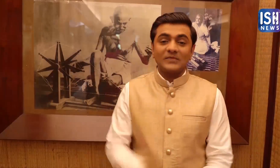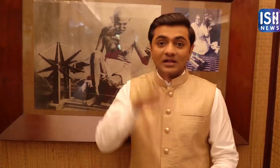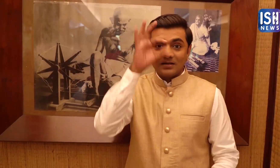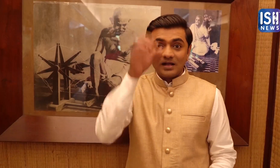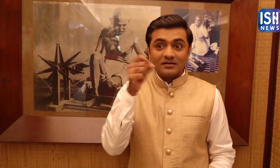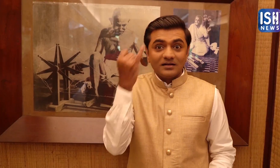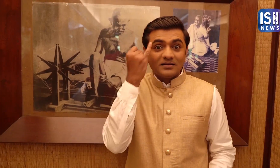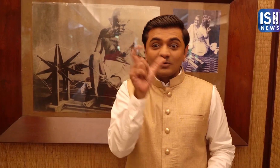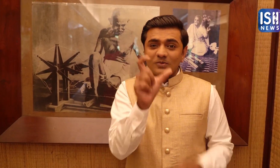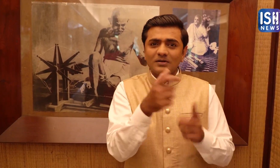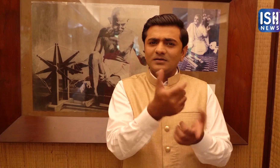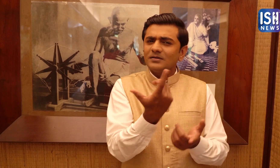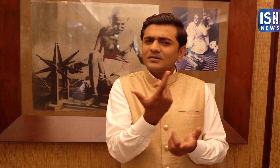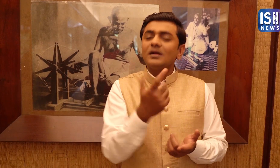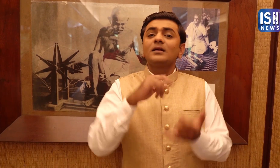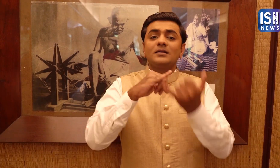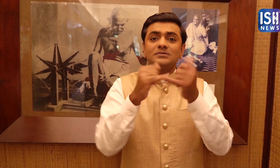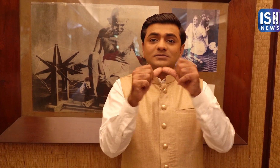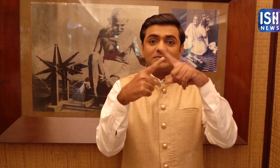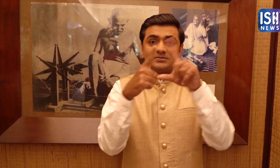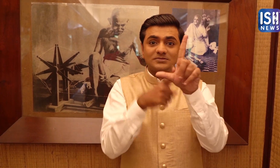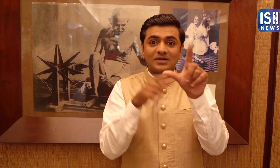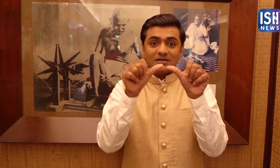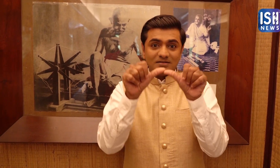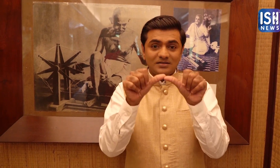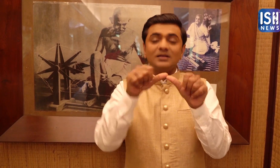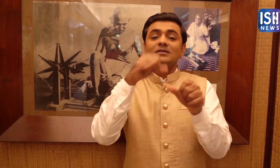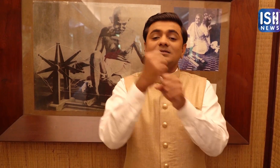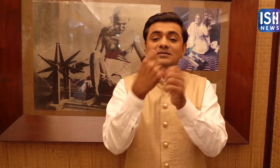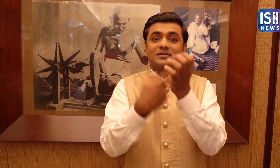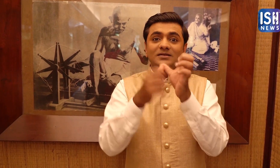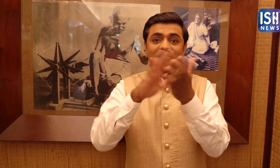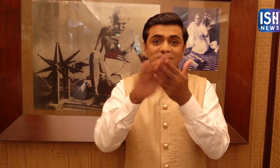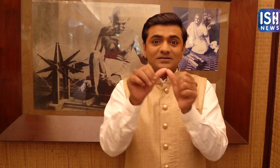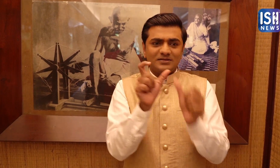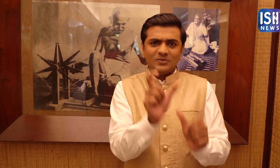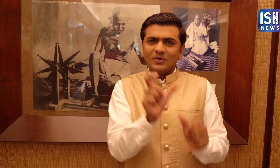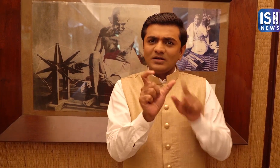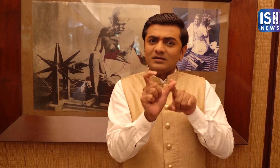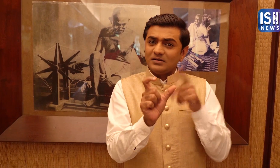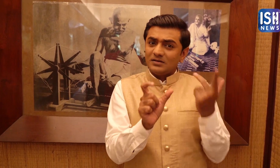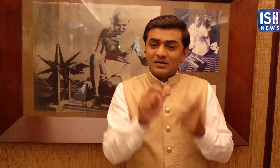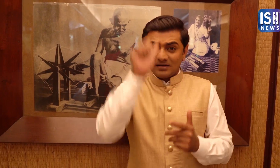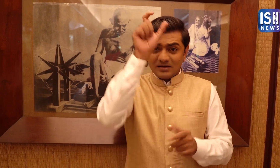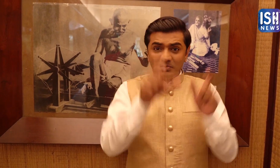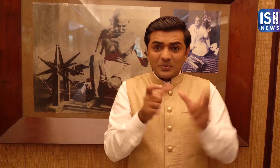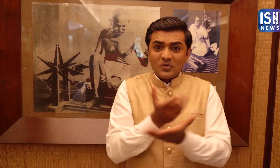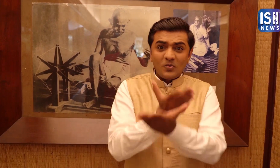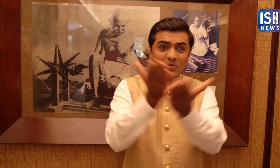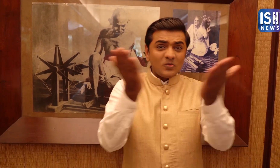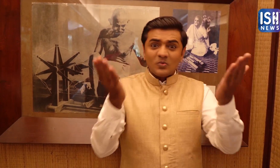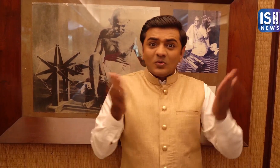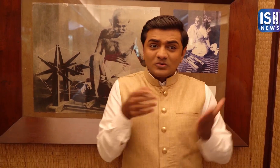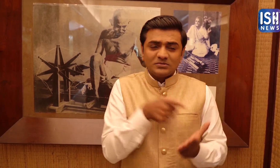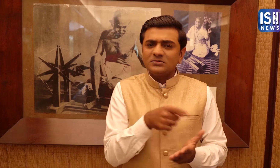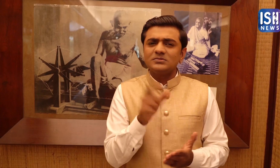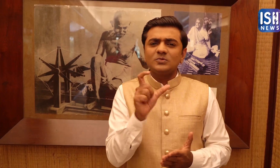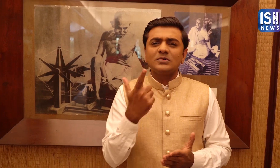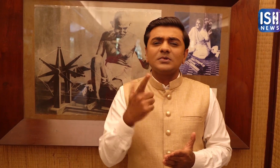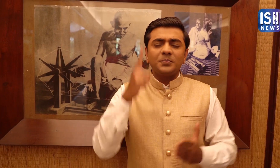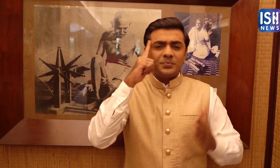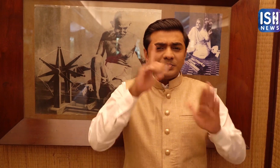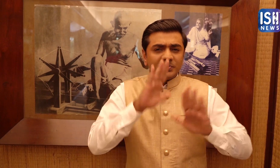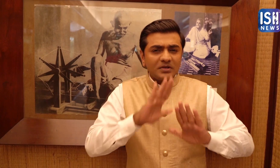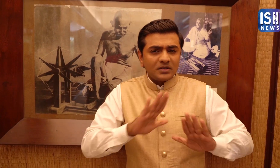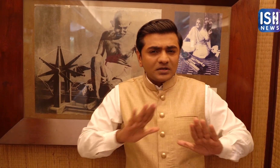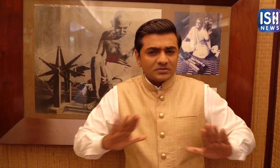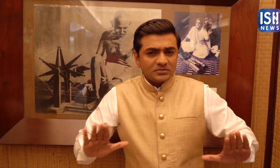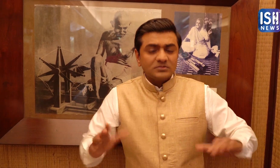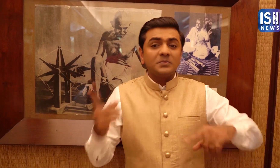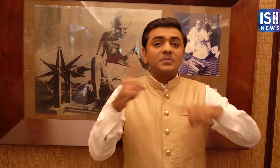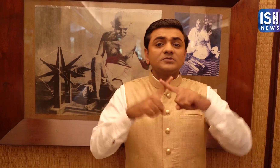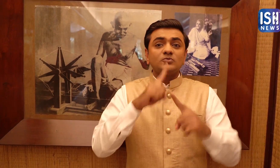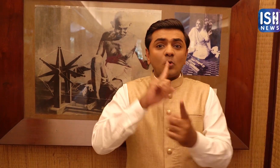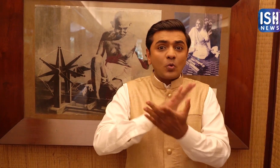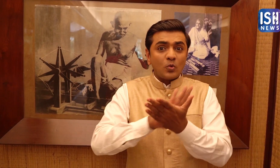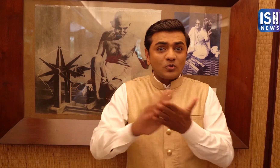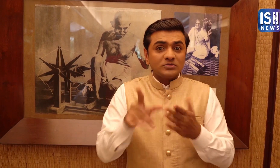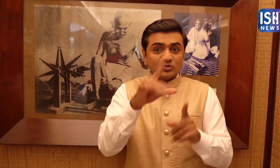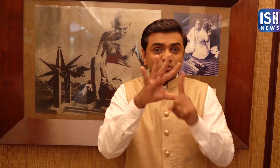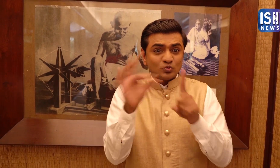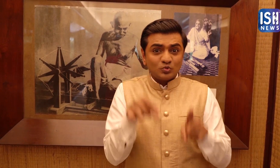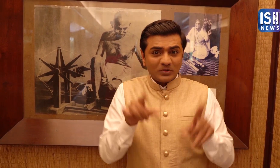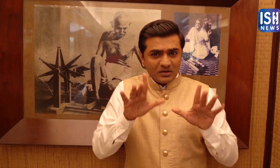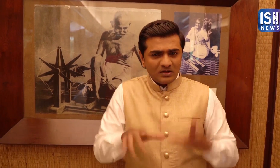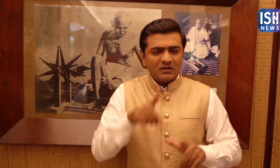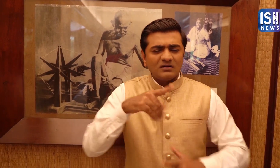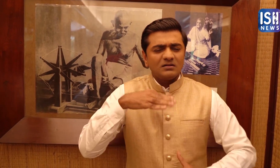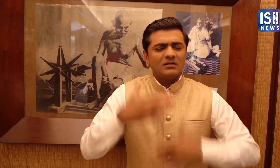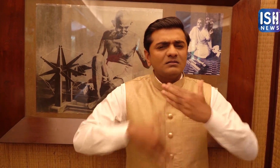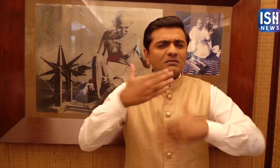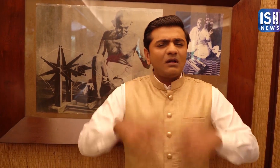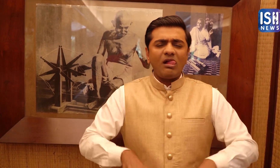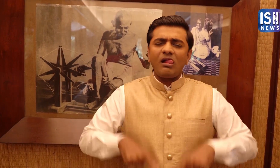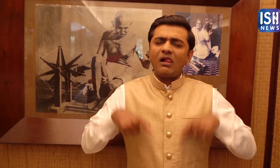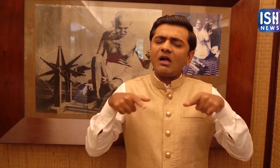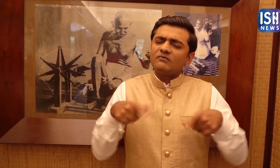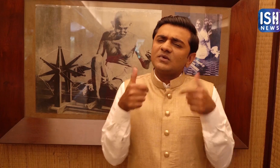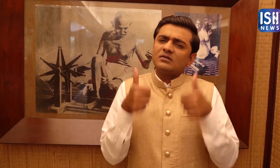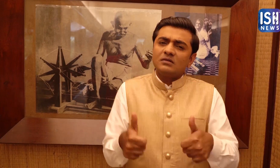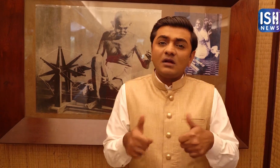Gandhiji's Satyagraha said that if people practised peace and honesty their life will develop.